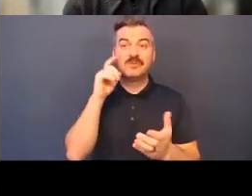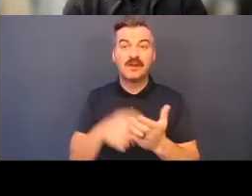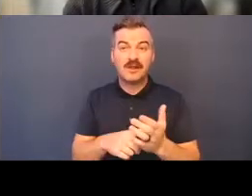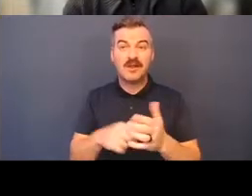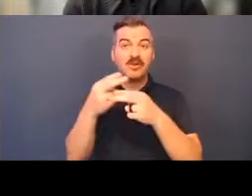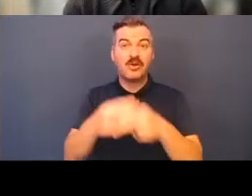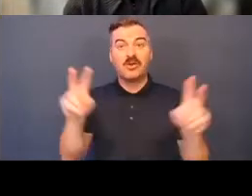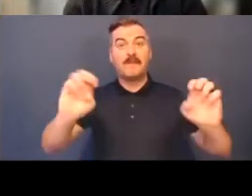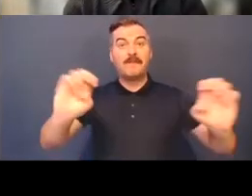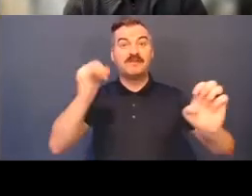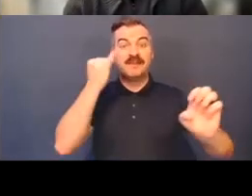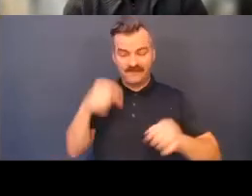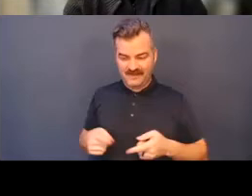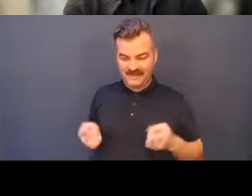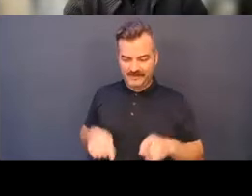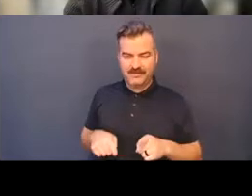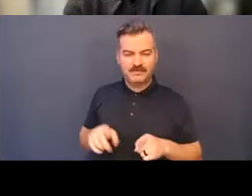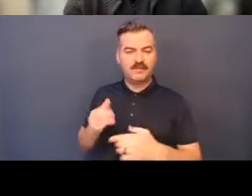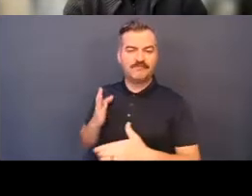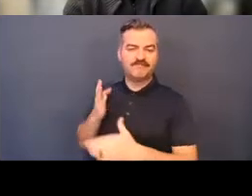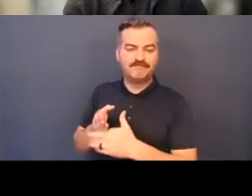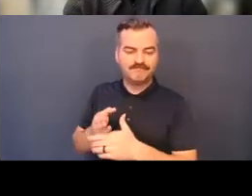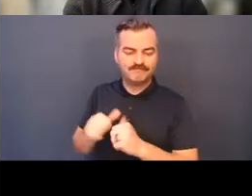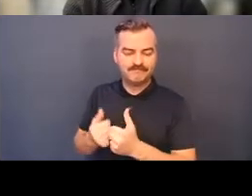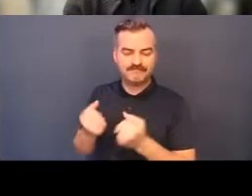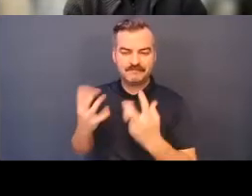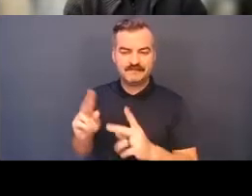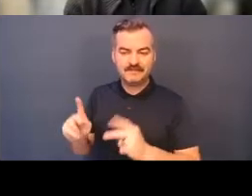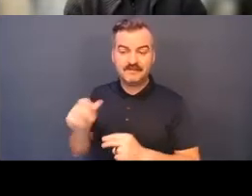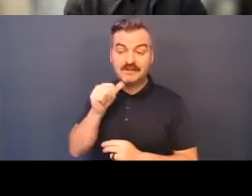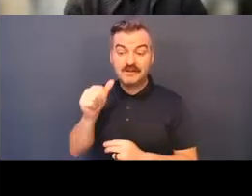When the incident disrupts the ways in which majority non disabled bodies are at home in